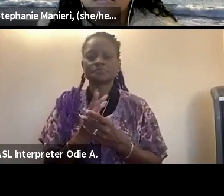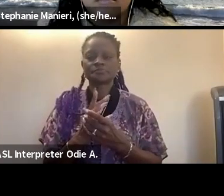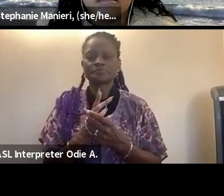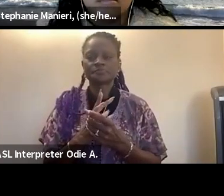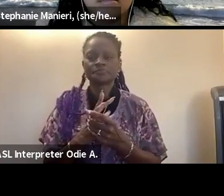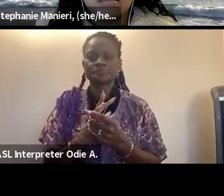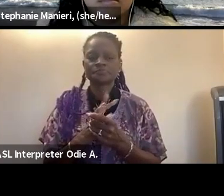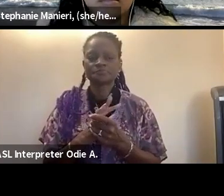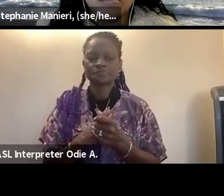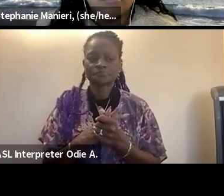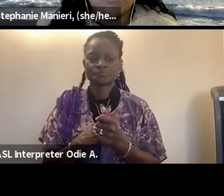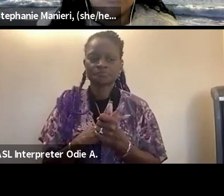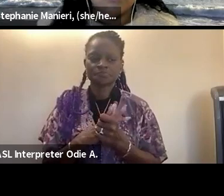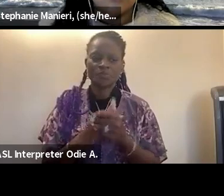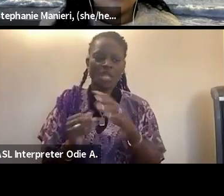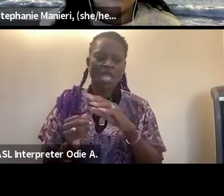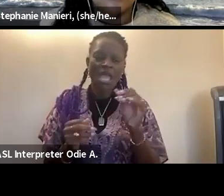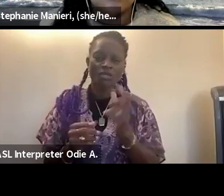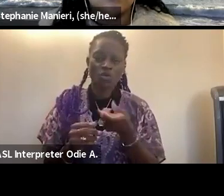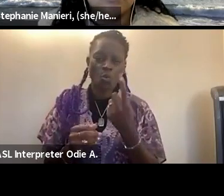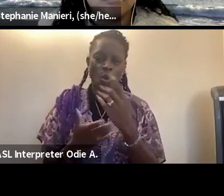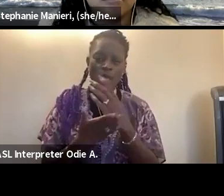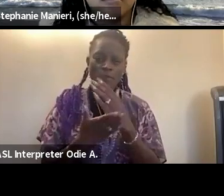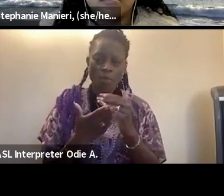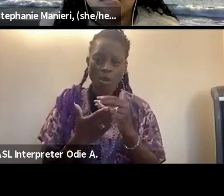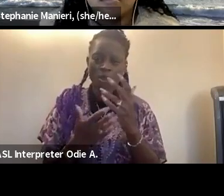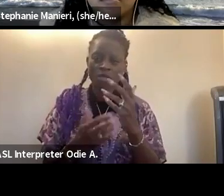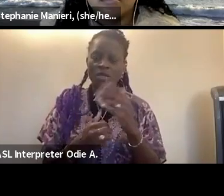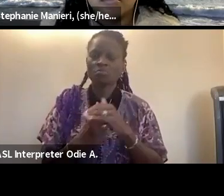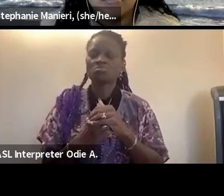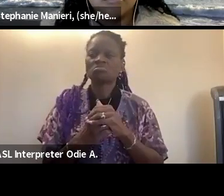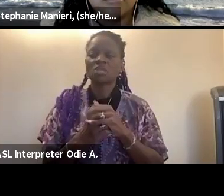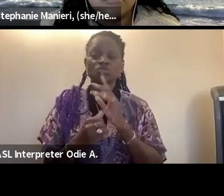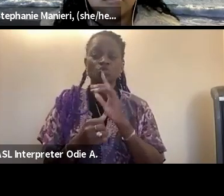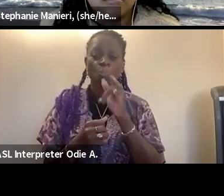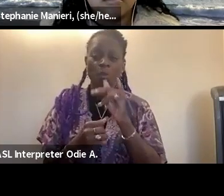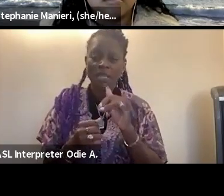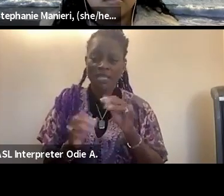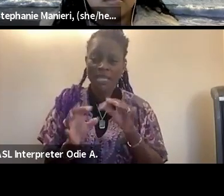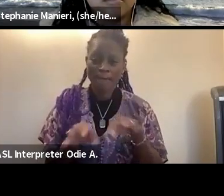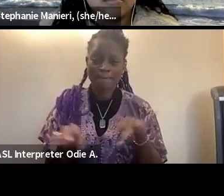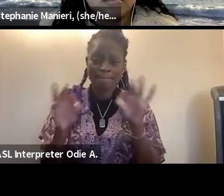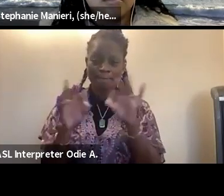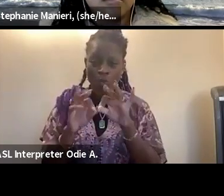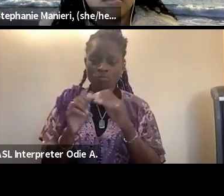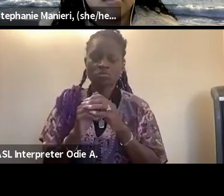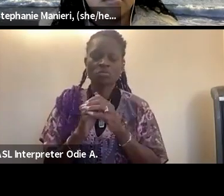And one part that I think is really important for us through Guda's work. And the collaborative